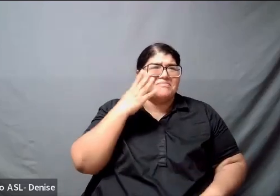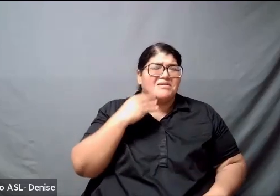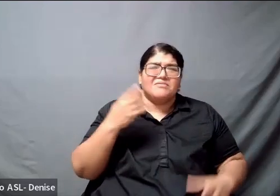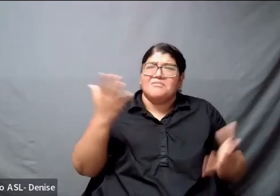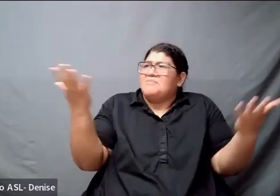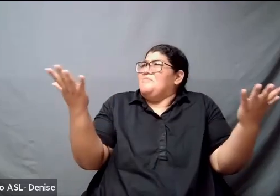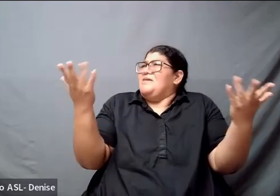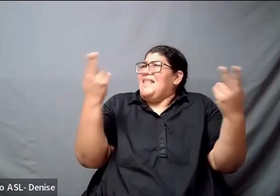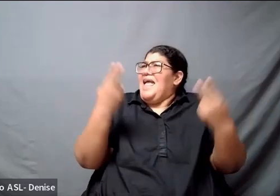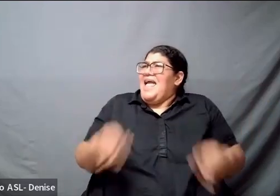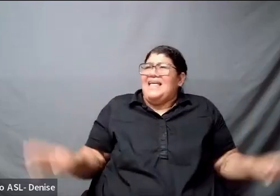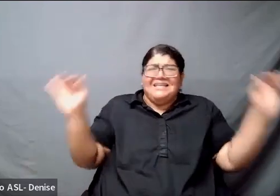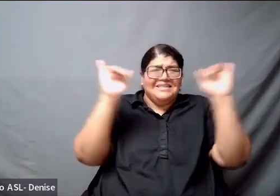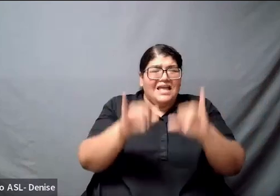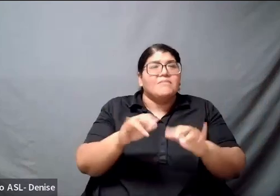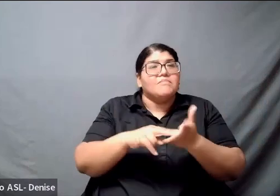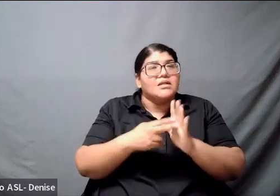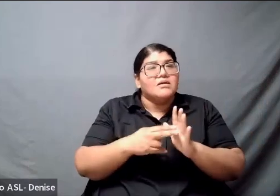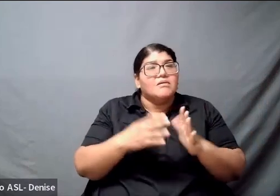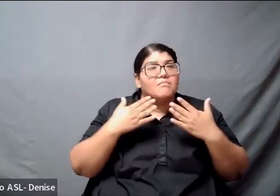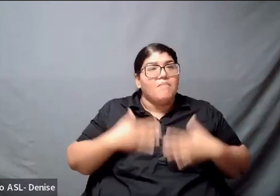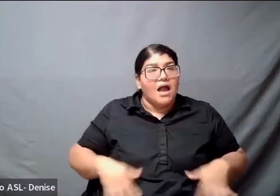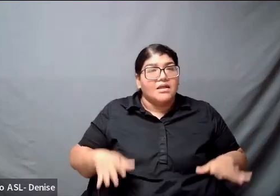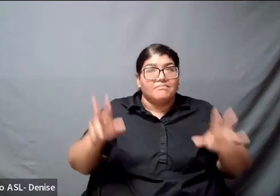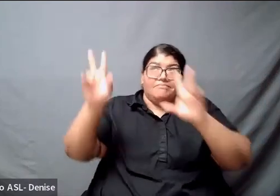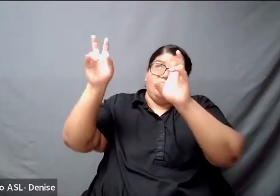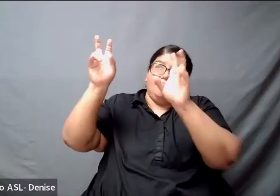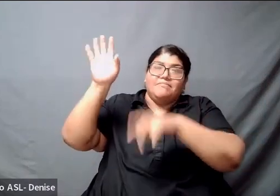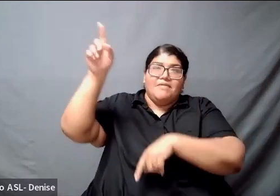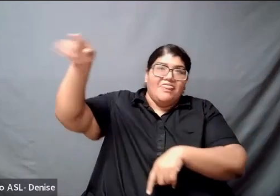And it's about sovereignty. It's about what they want versus what I want.